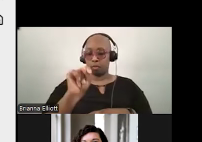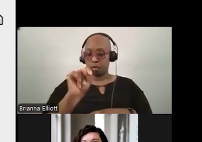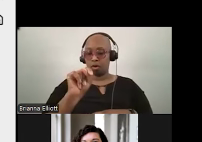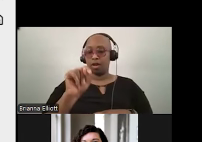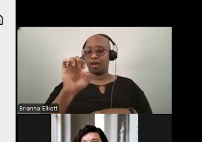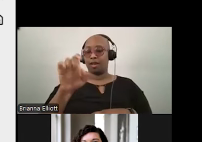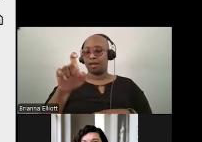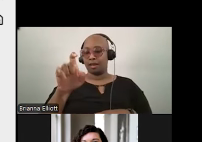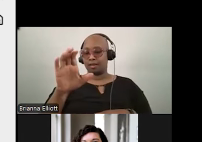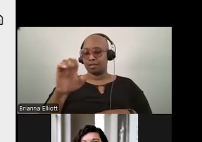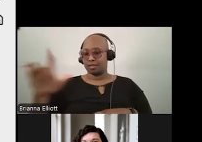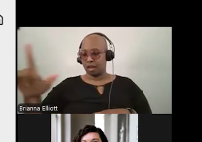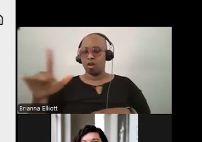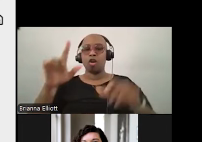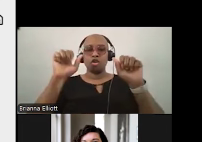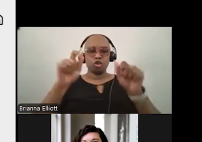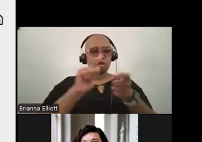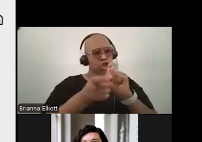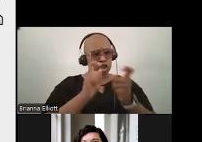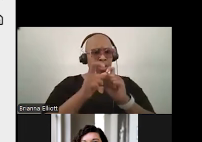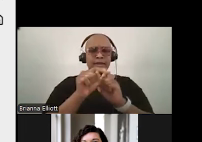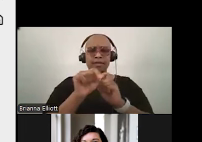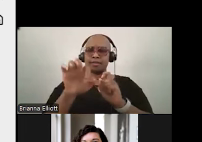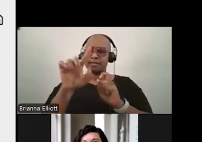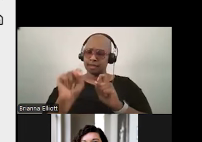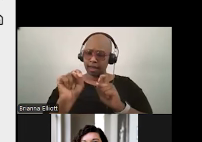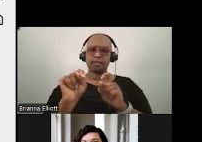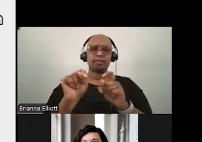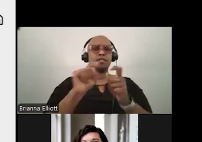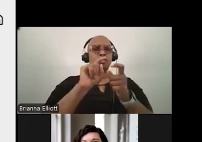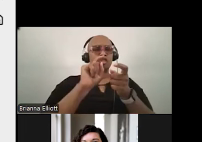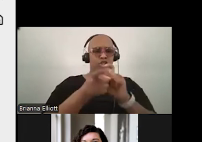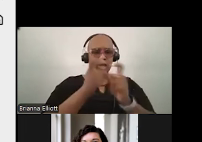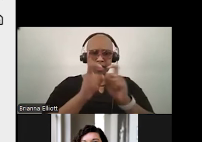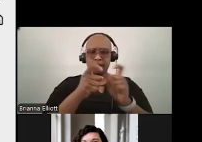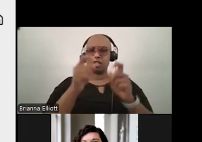change some text and mark some headers and do this really simply. EDFs are not going to make it that